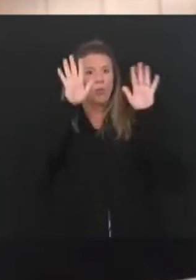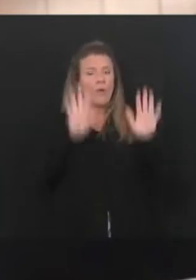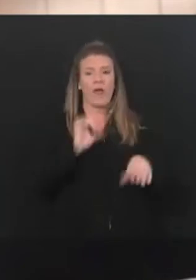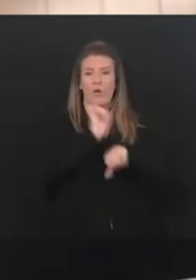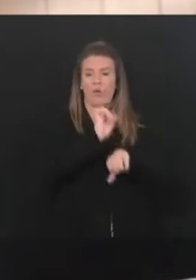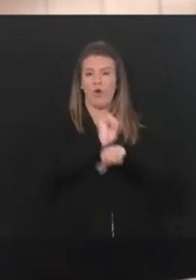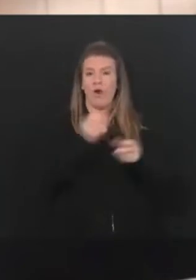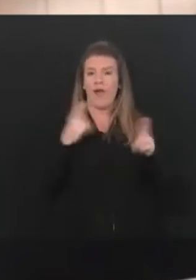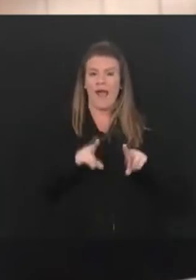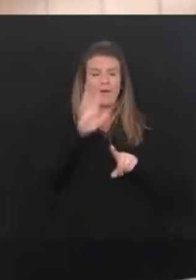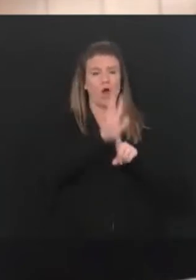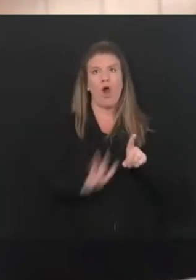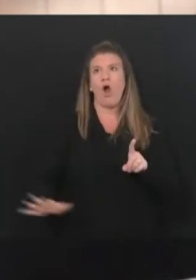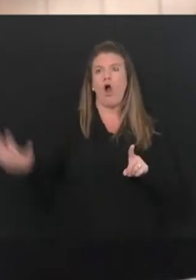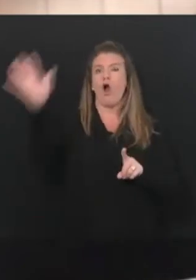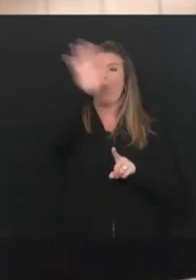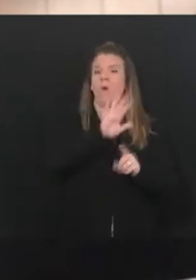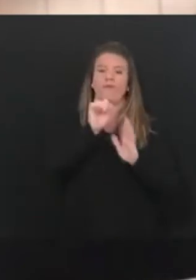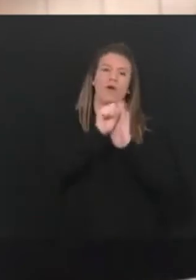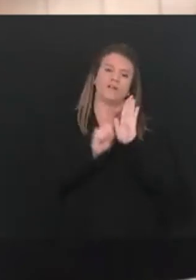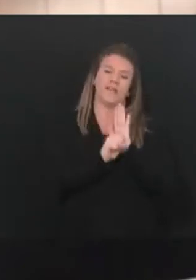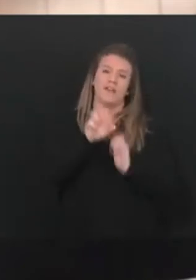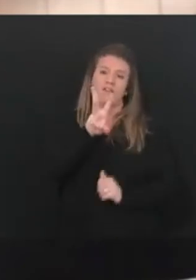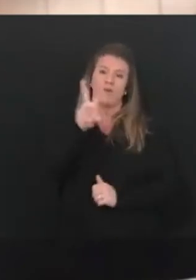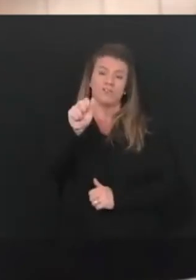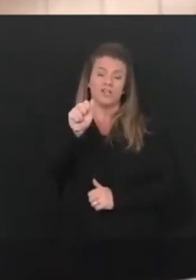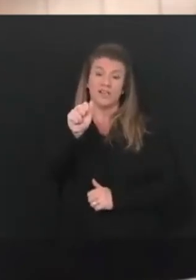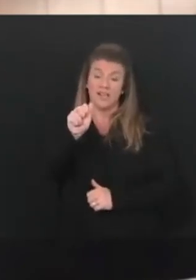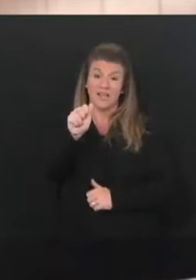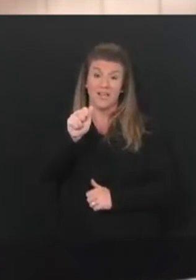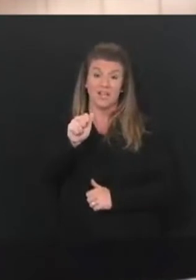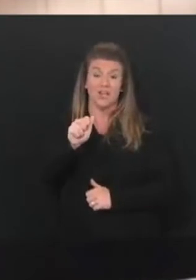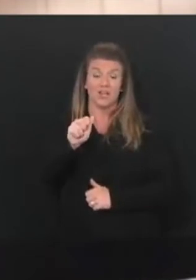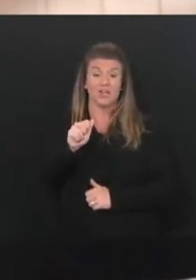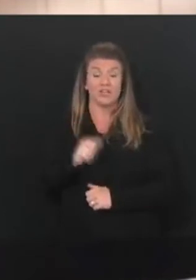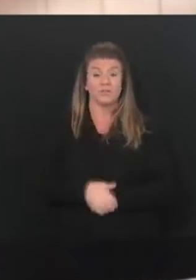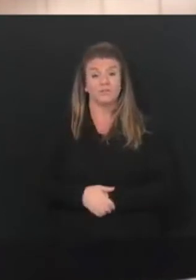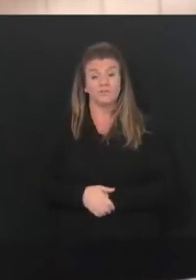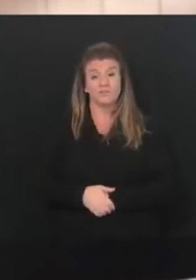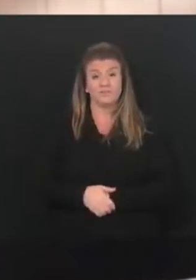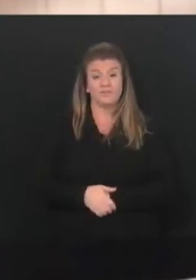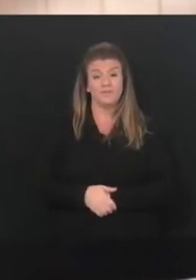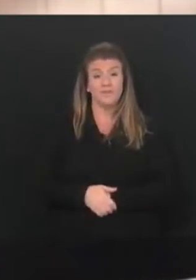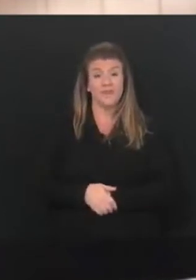CONTACT TRACING. A LOT OF EXCEPTIONAL WORK GOING ON ACROSS THE STATE OF WEST